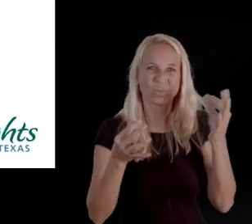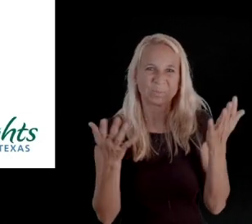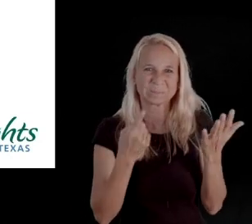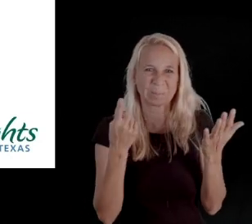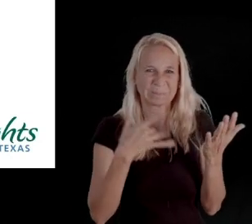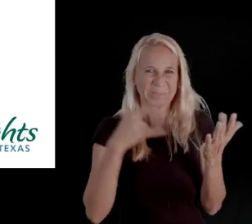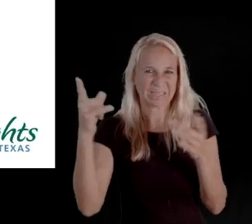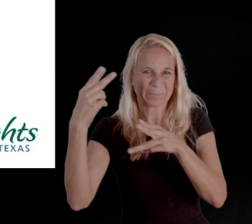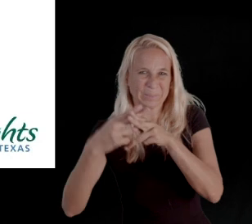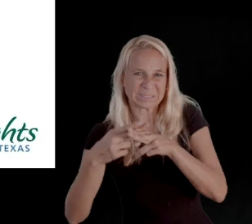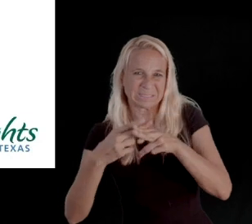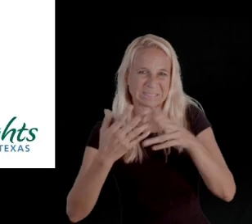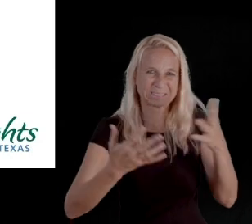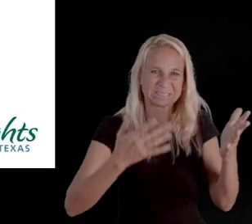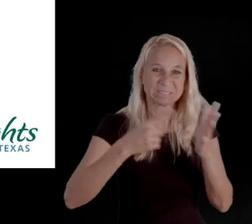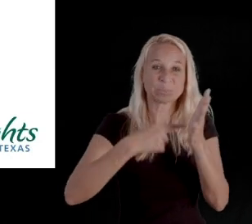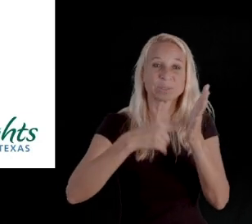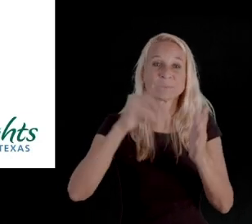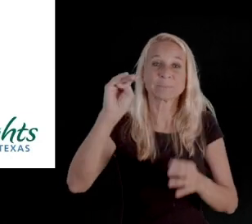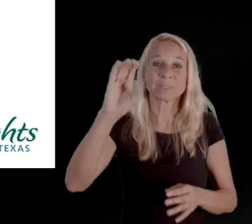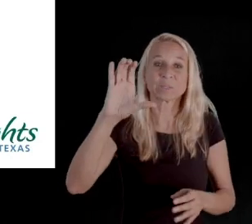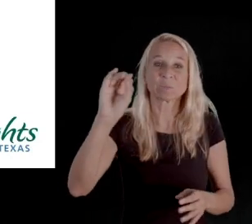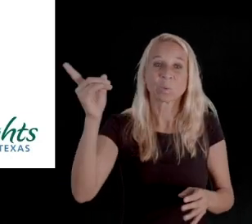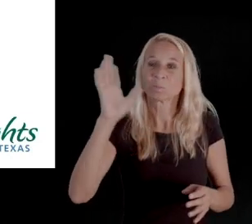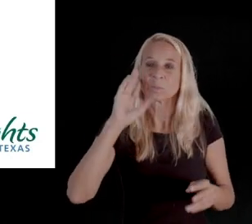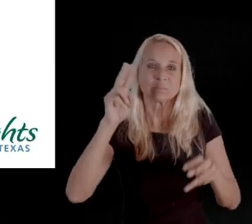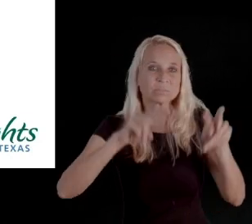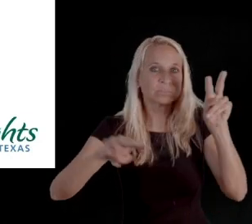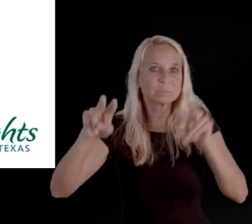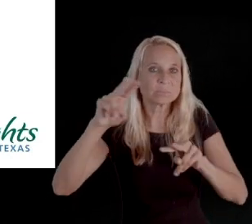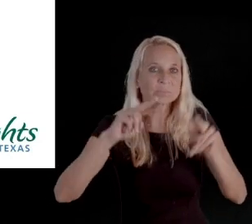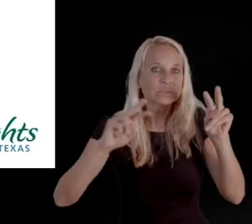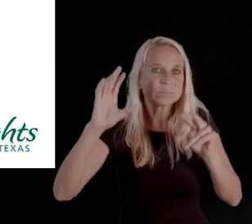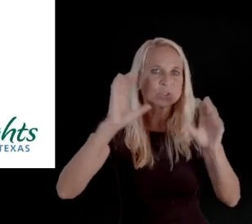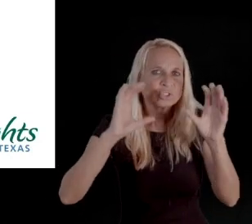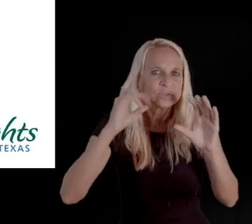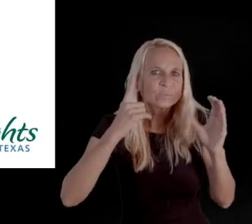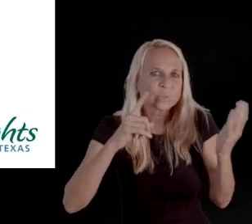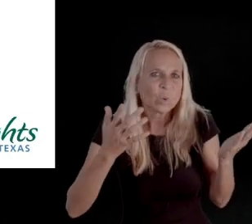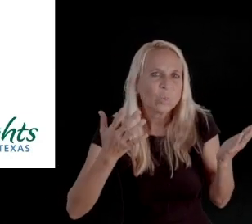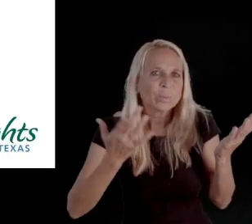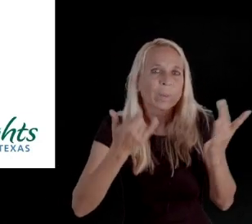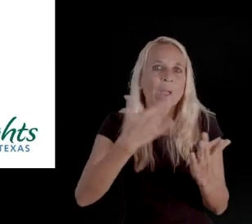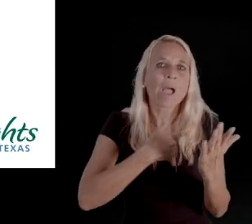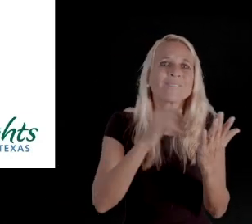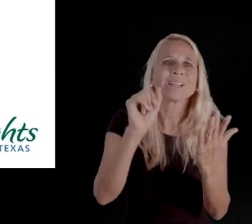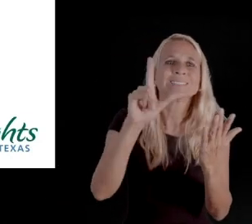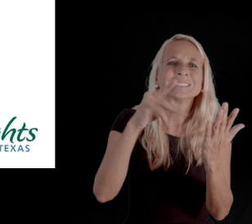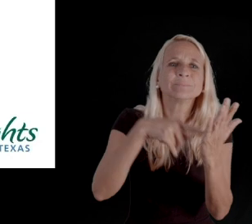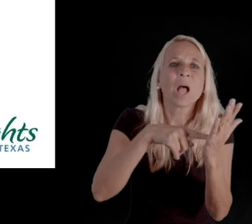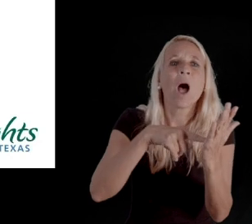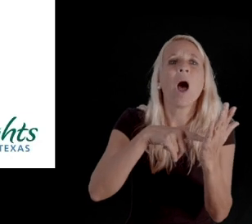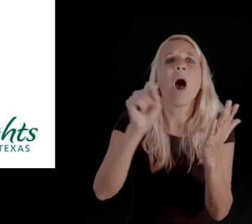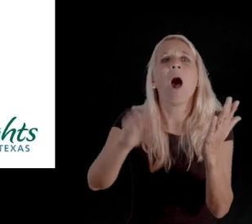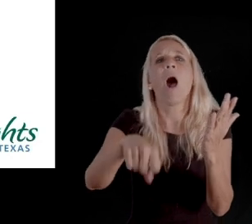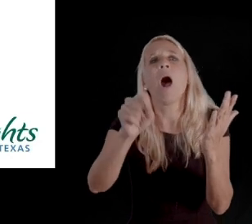So sometimes the MCOs when you ask 'em questions, you'd say like, yeah, maybe if we had this or they might let slip what they were looking for.